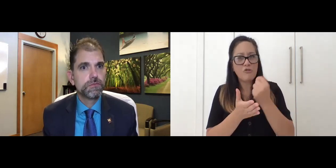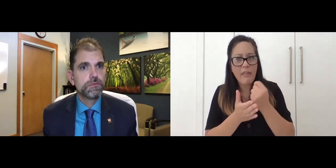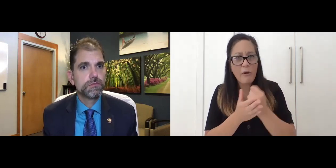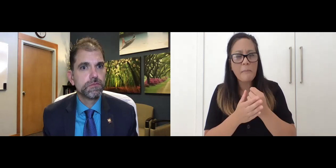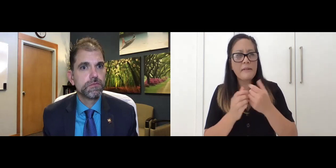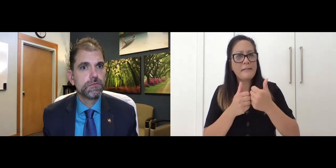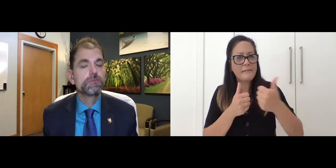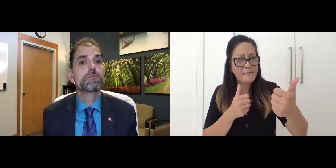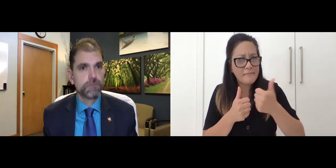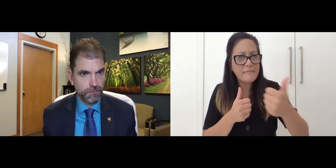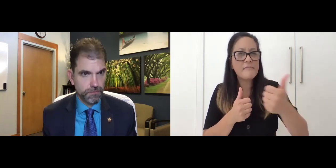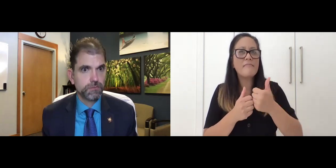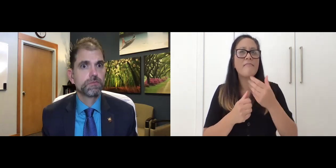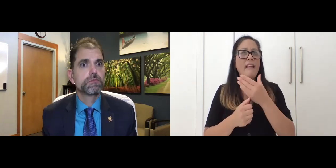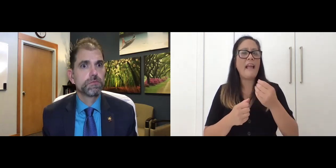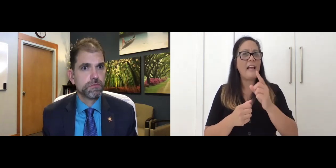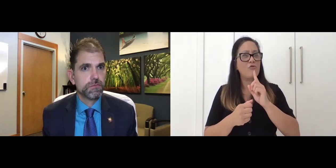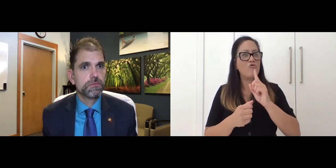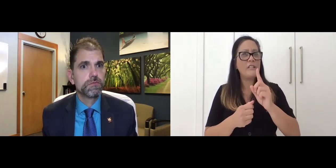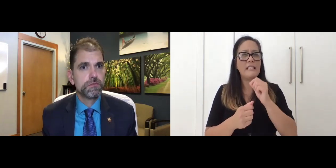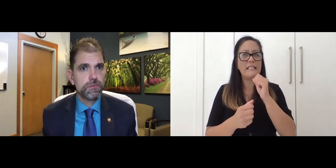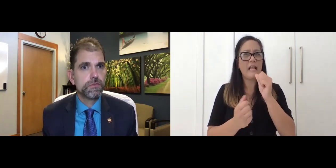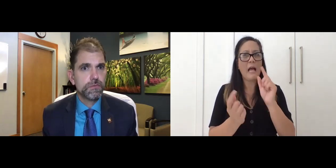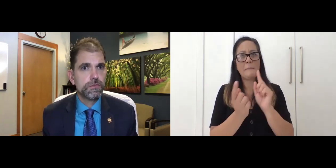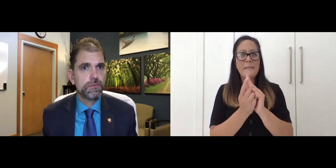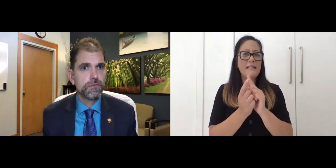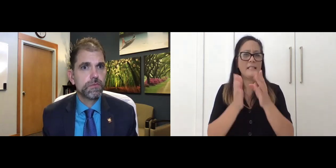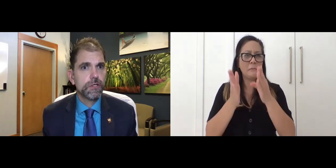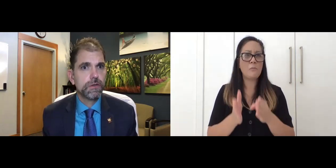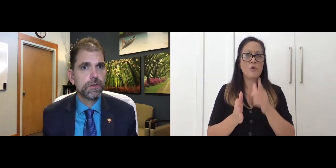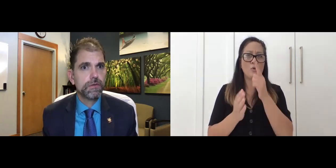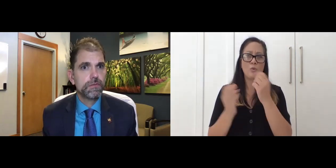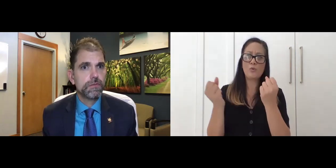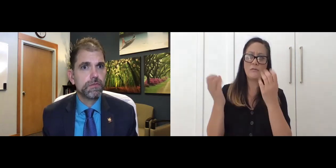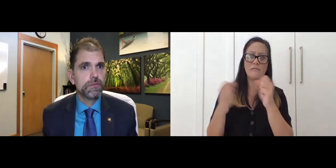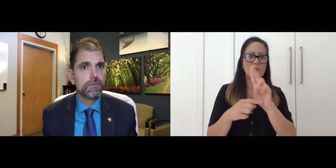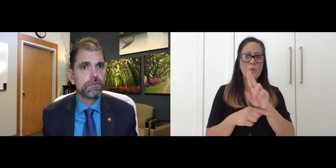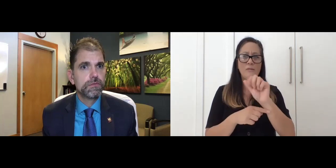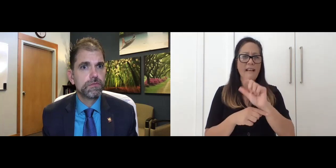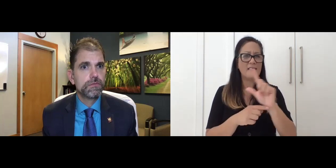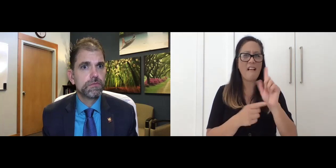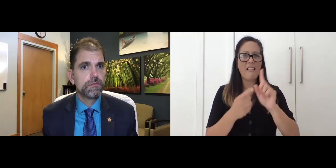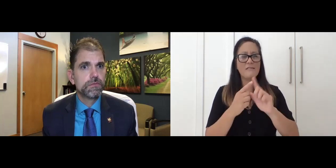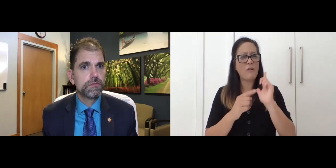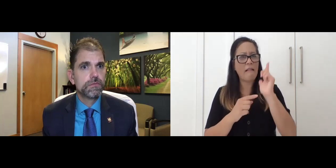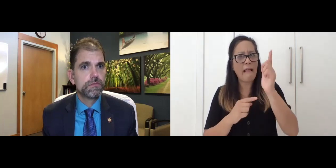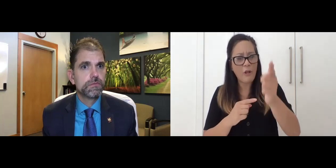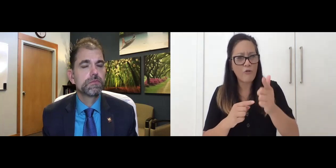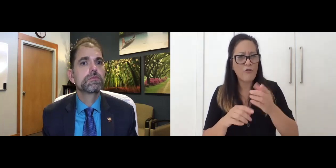you mentioned the speech therapy and the long drive to go to that therapist and then how long it took you to finally meet